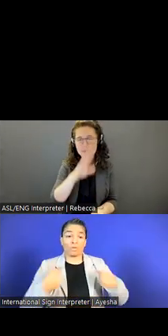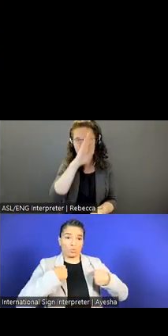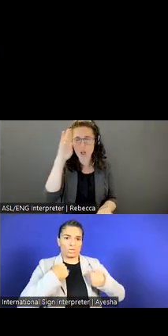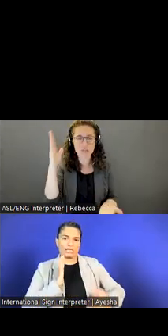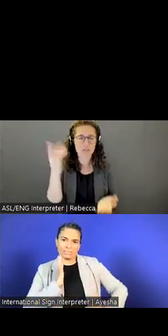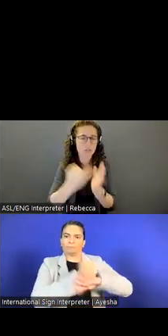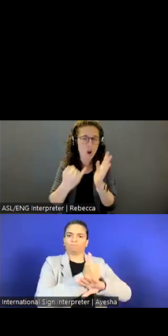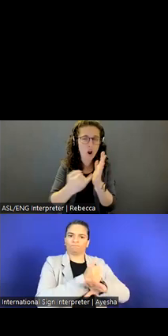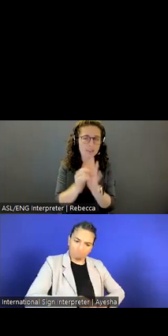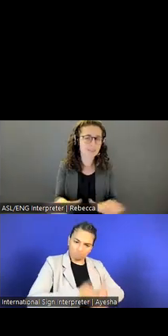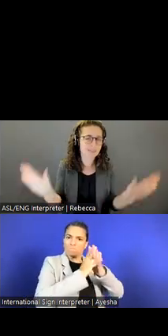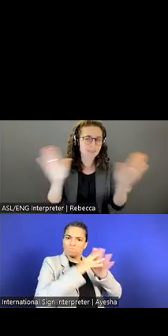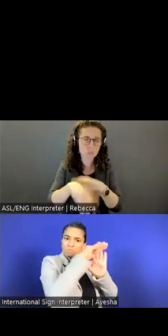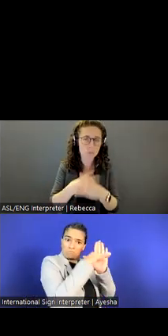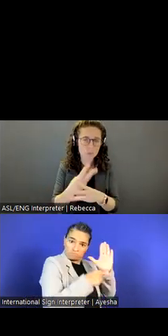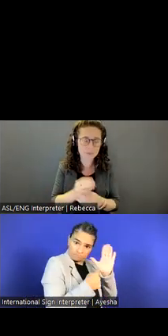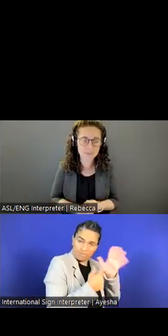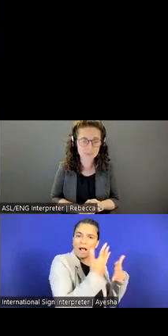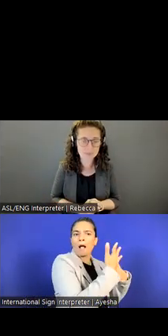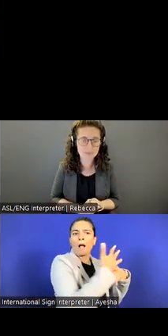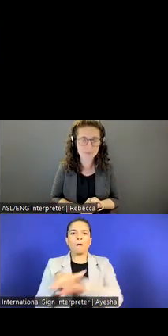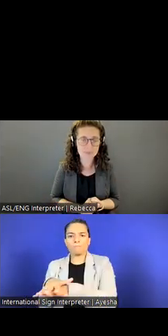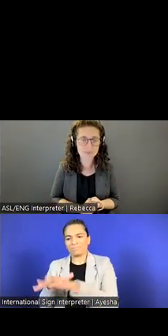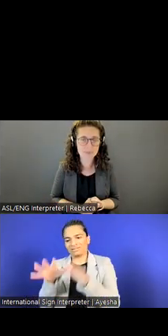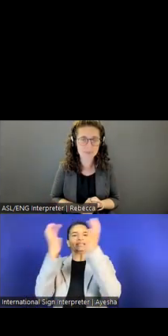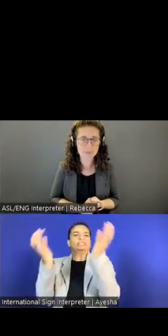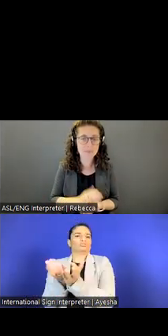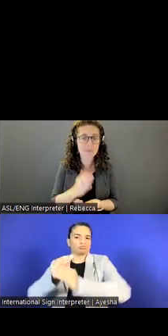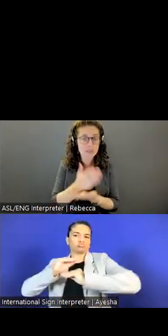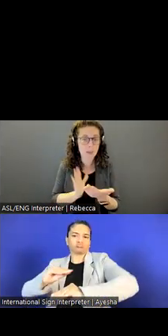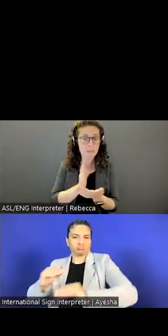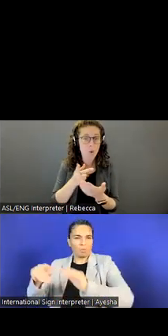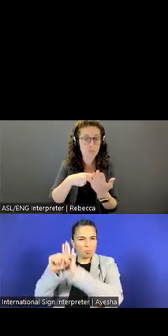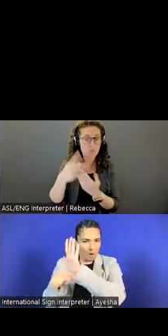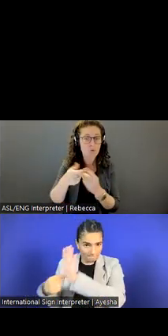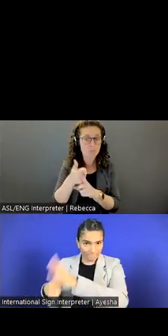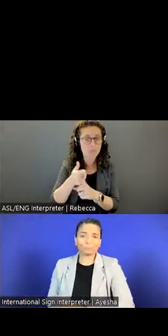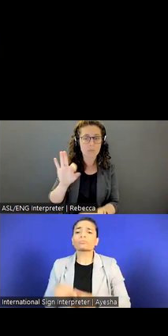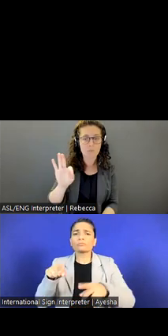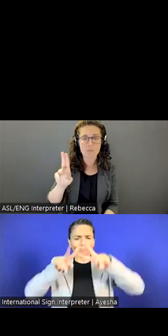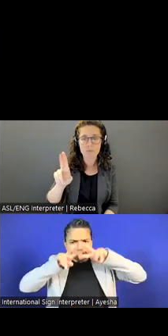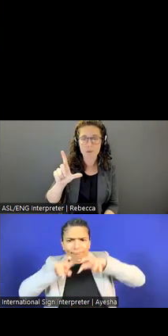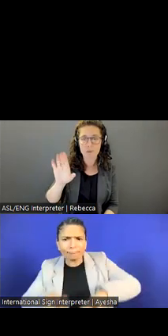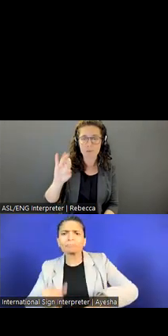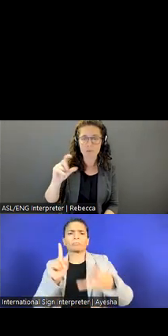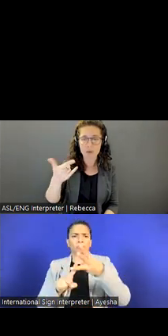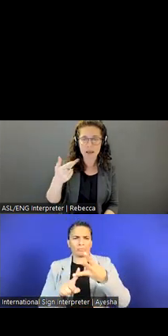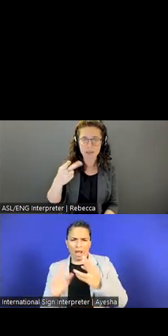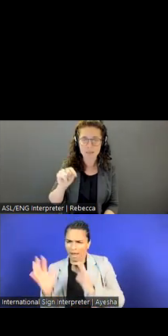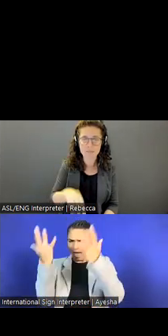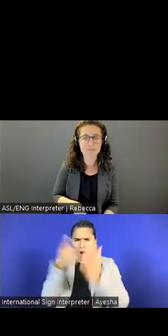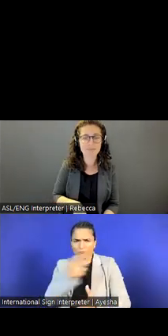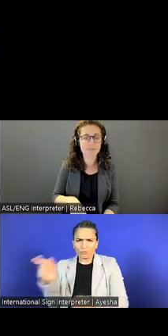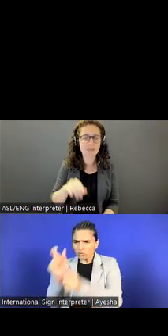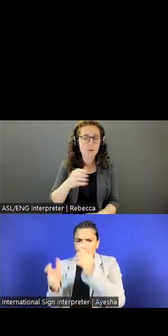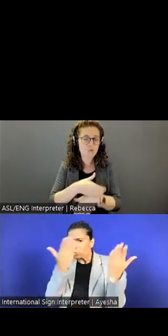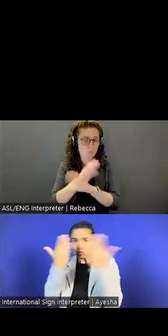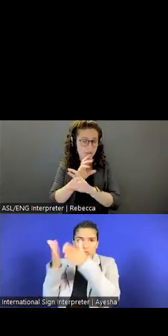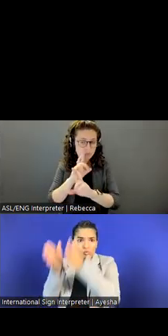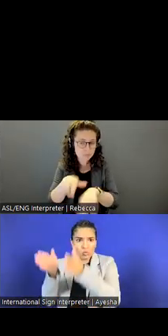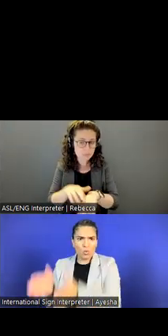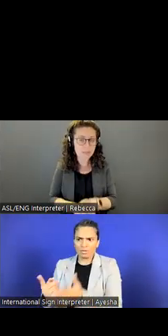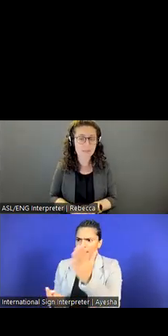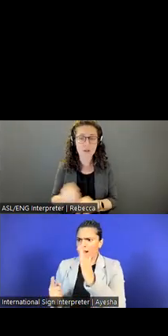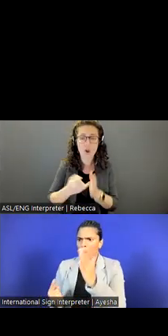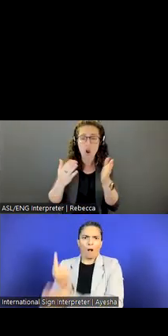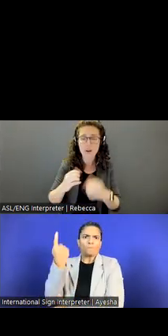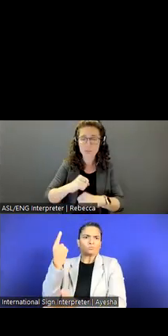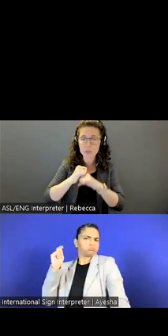Some of our programs are Fulbright, IIE's artist in protection fund.